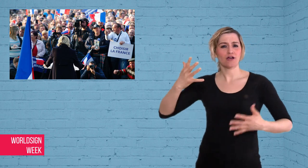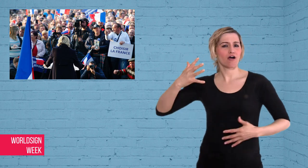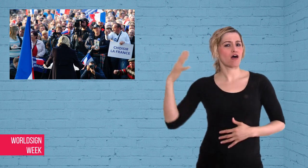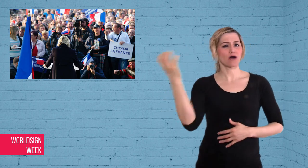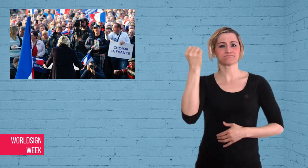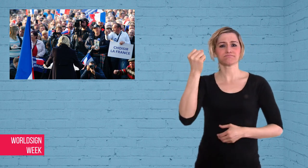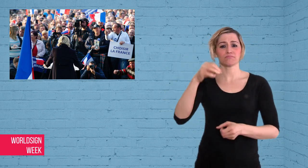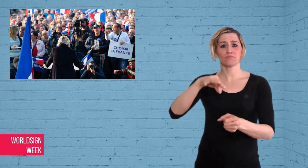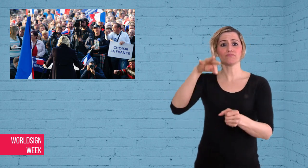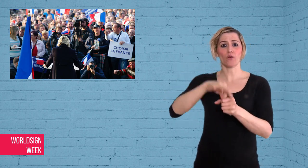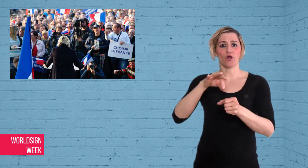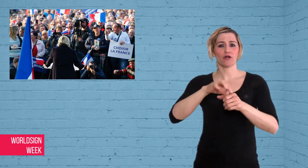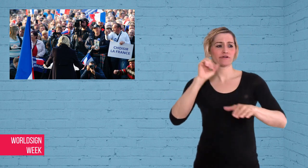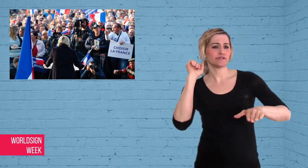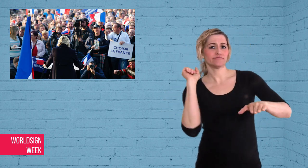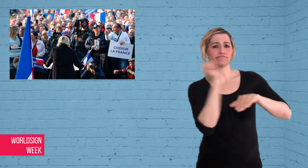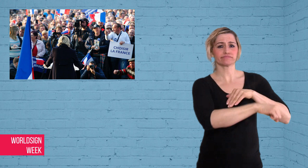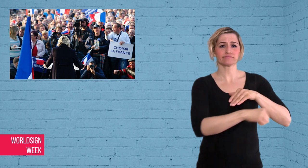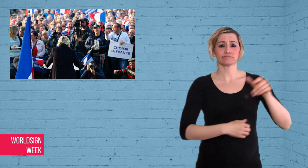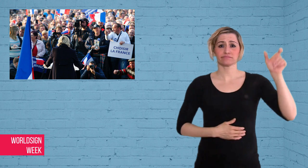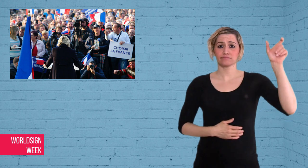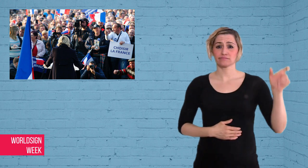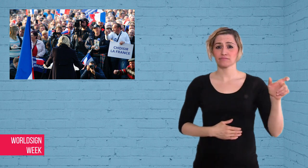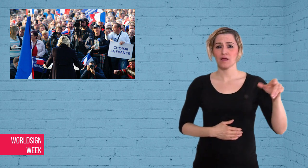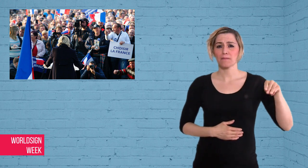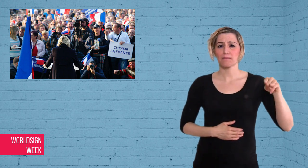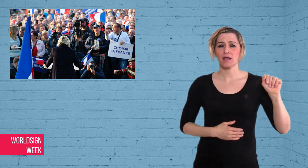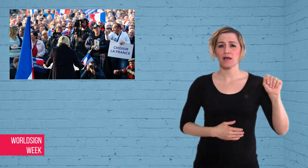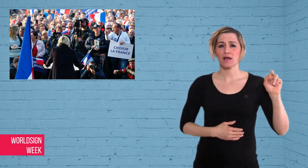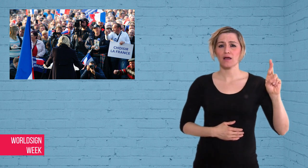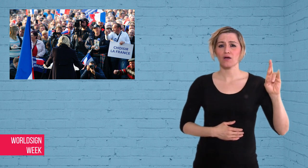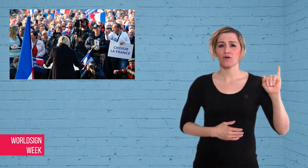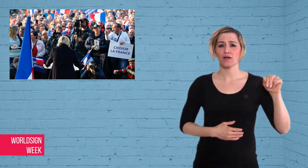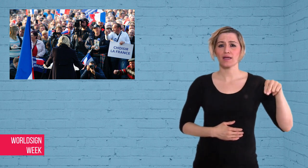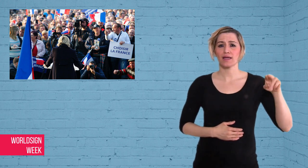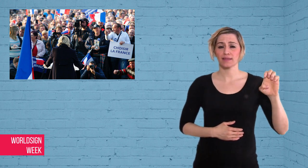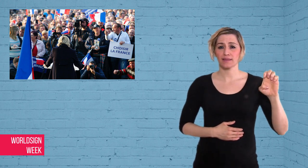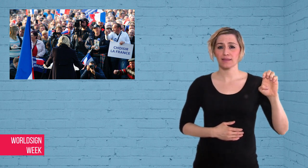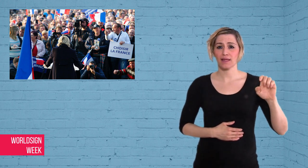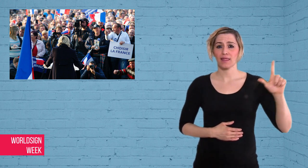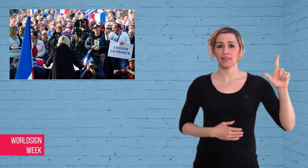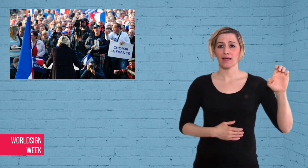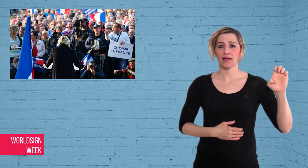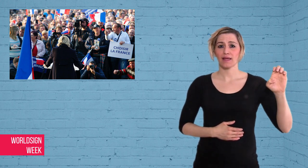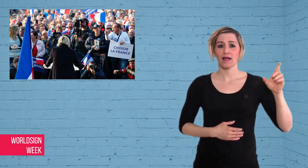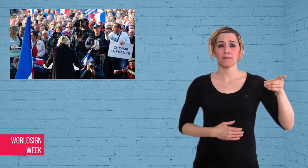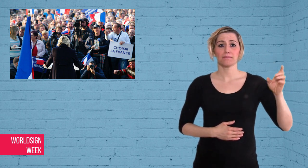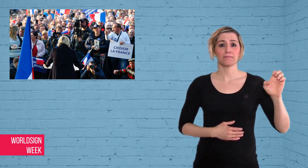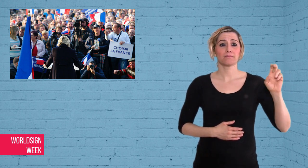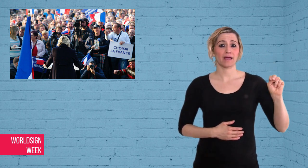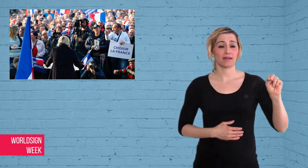who represented the anti-establishment